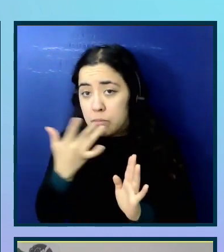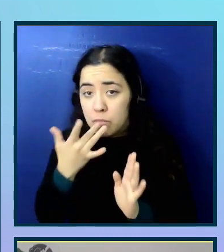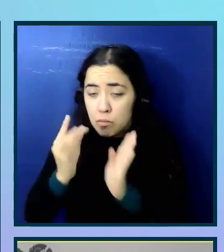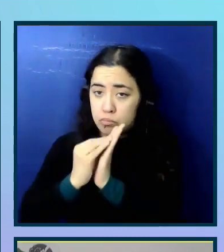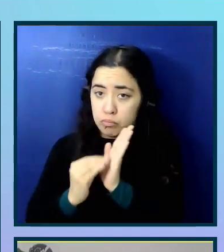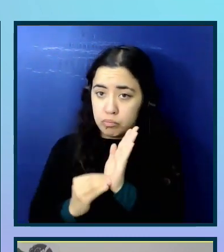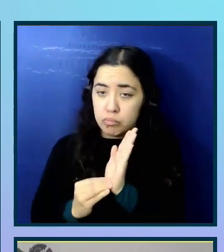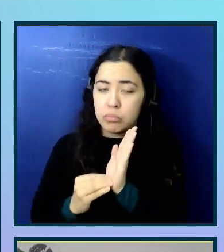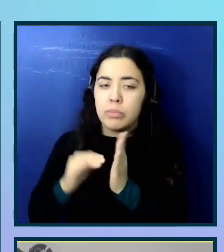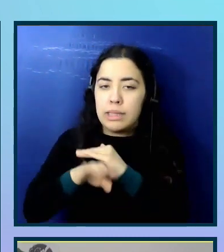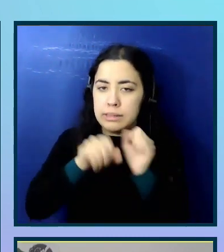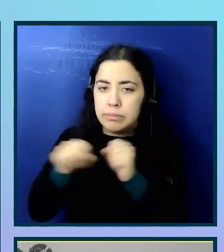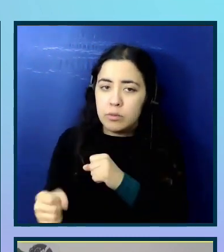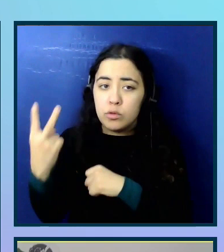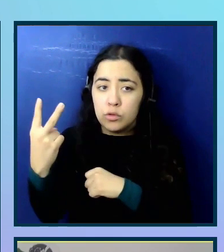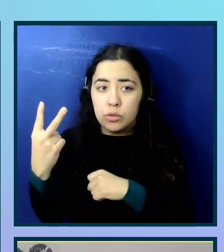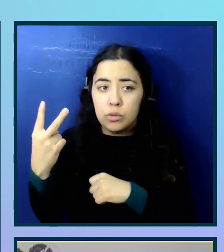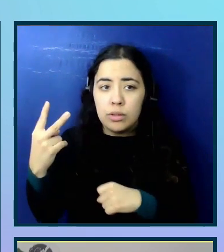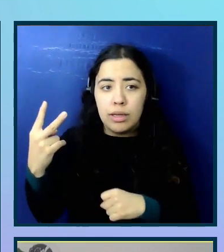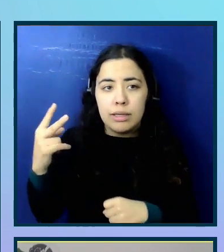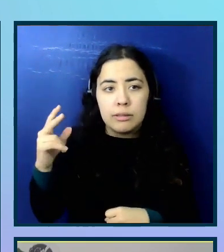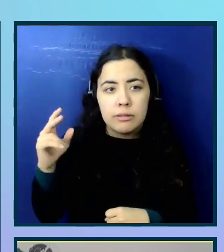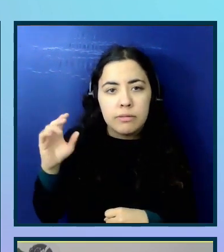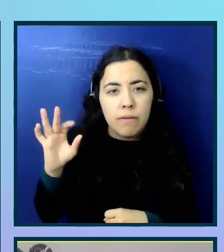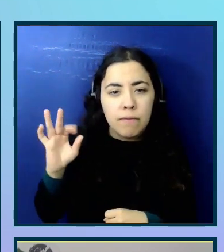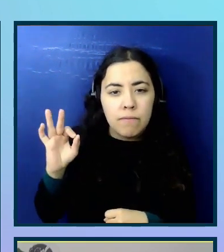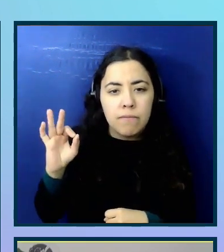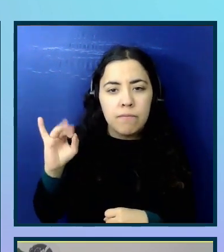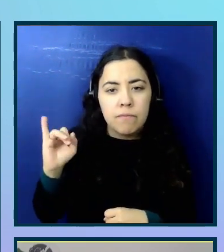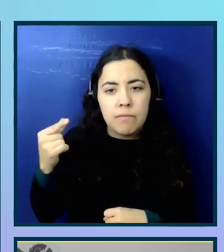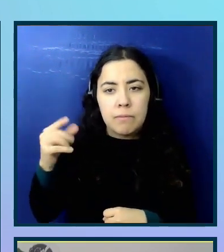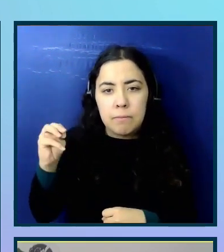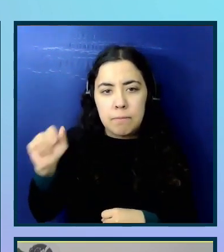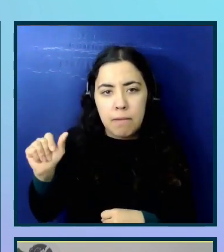Two of those are for Figma and the third one is for Figma sketch and Adobe XT.